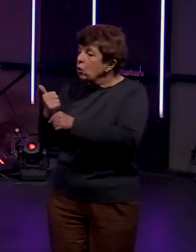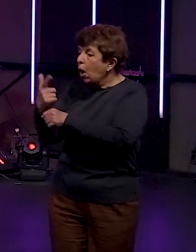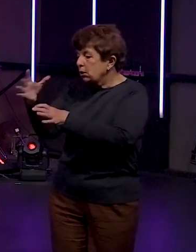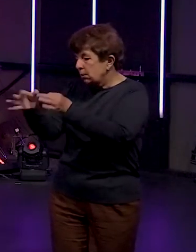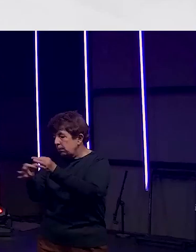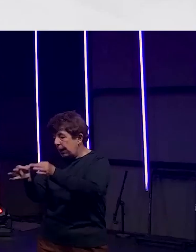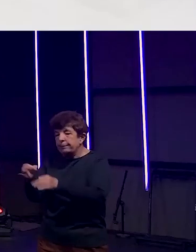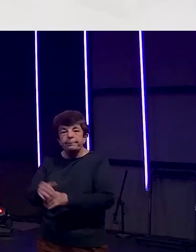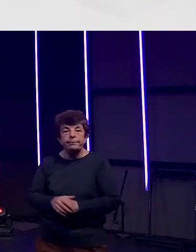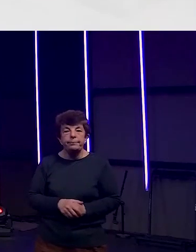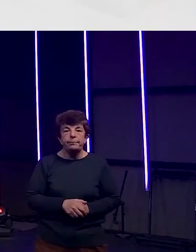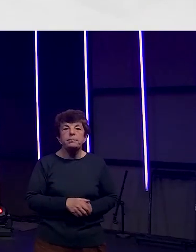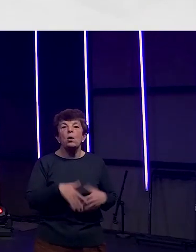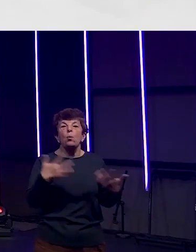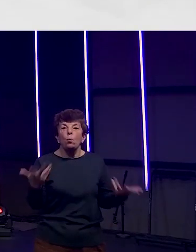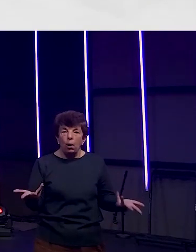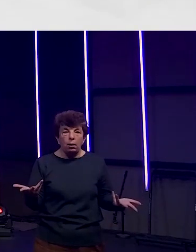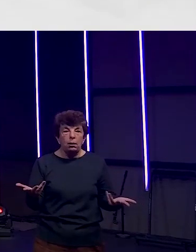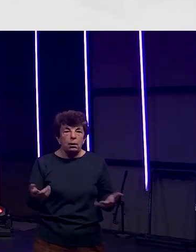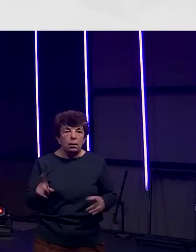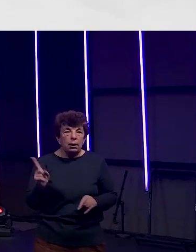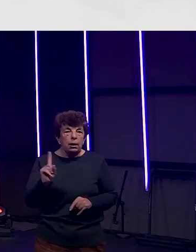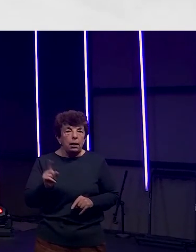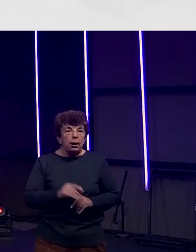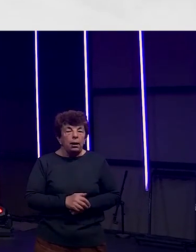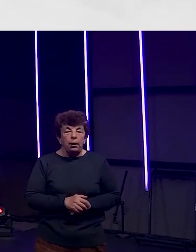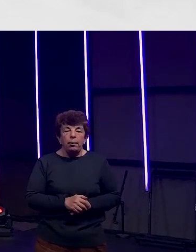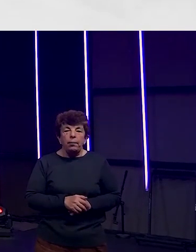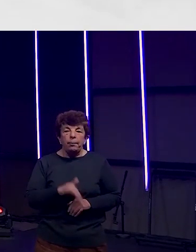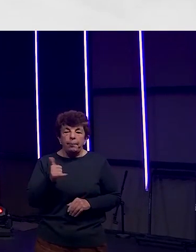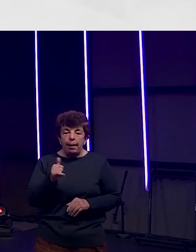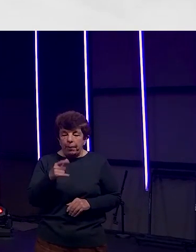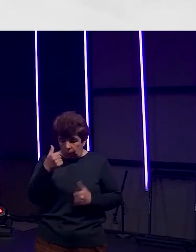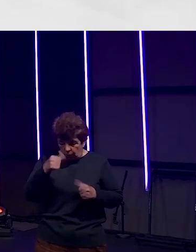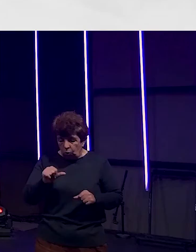Well today, well we might use a lamp or light in